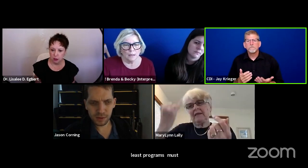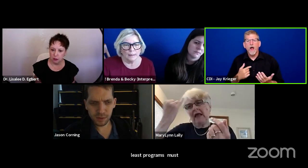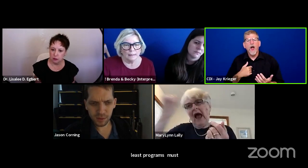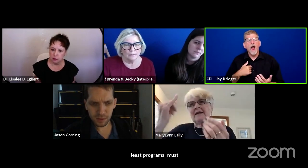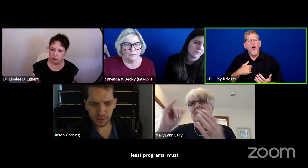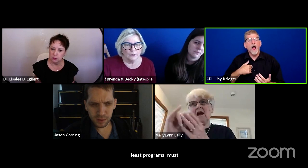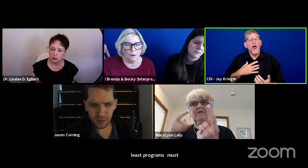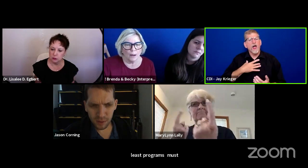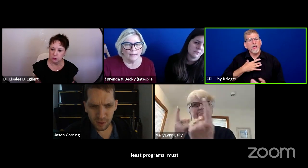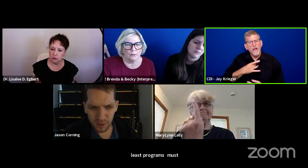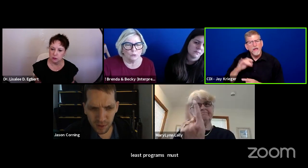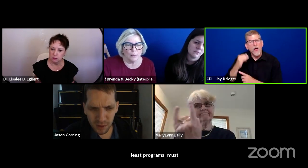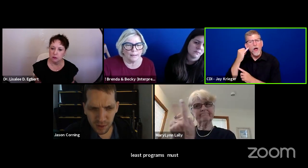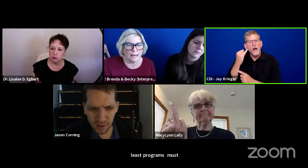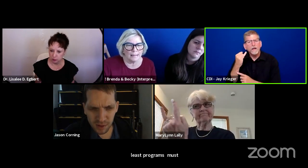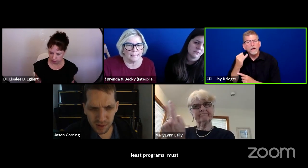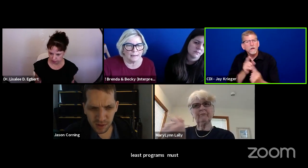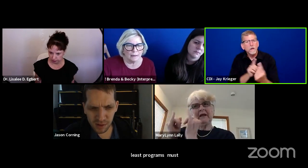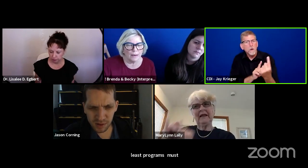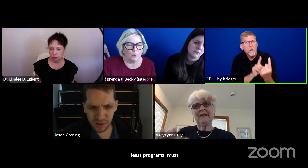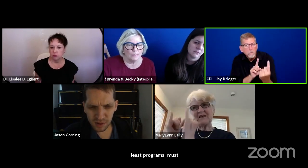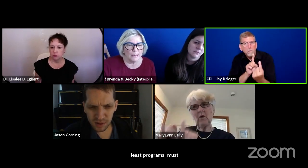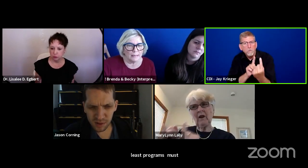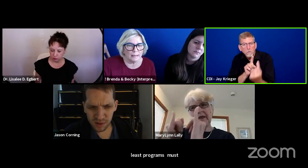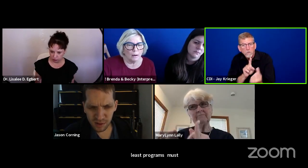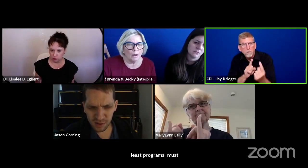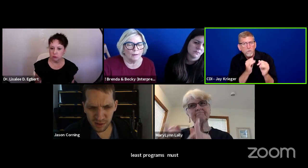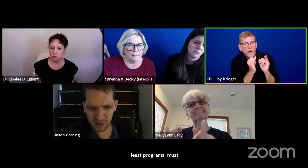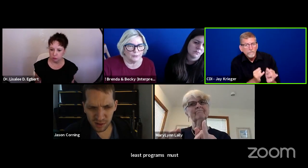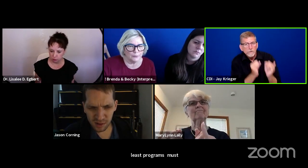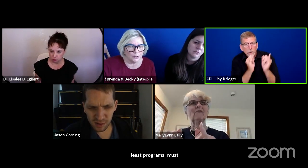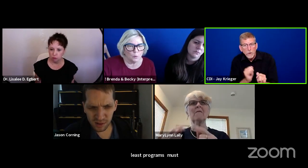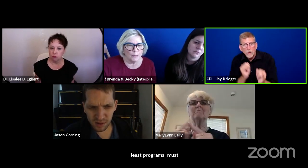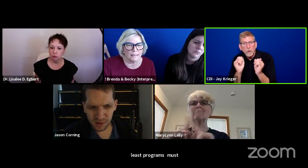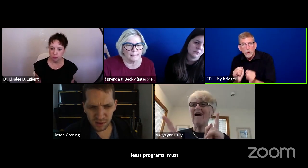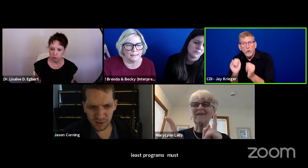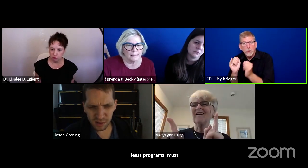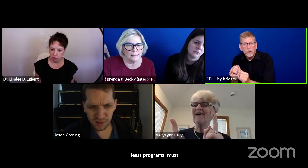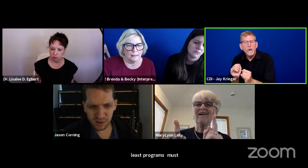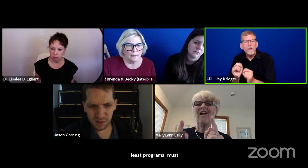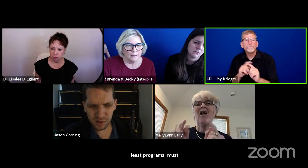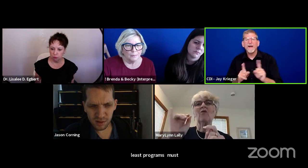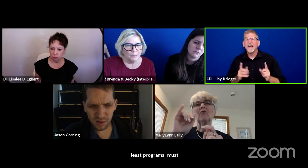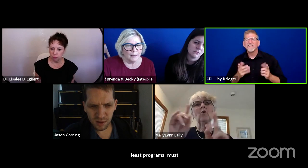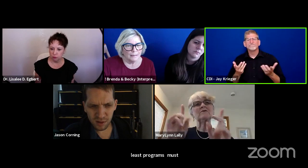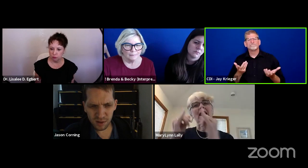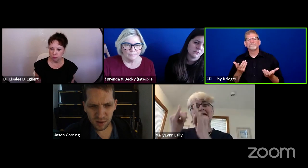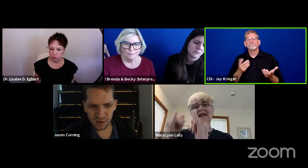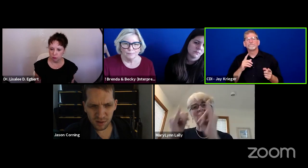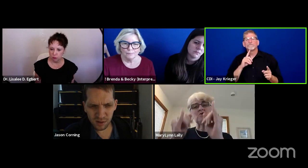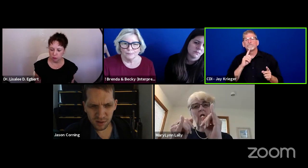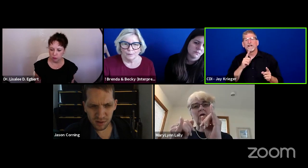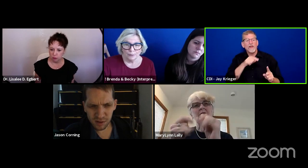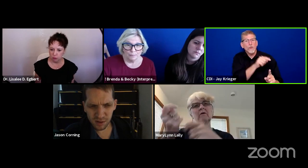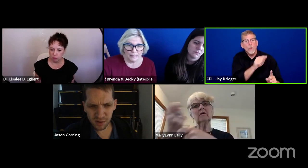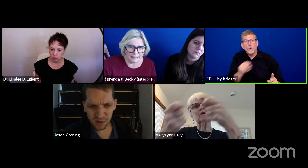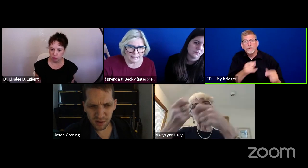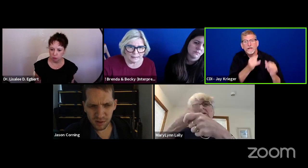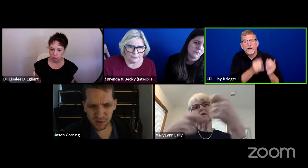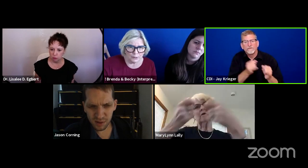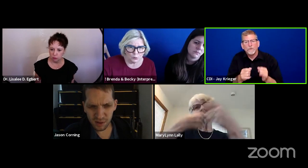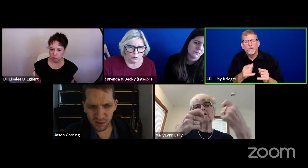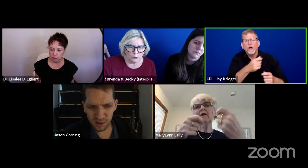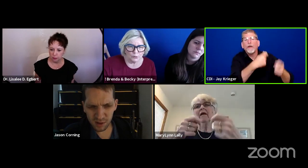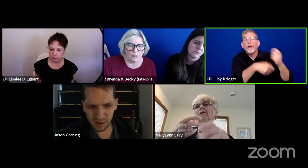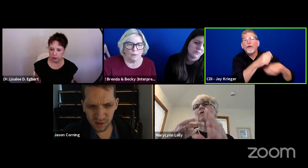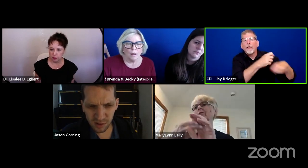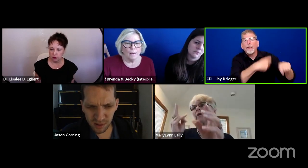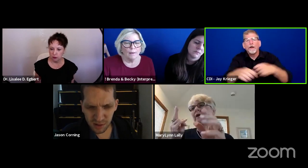I mean, I do like the idea that we meet on an individual basis, but meeting individuals,